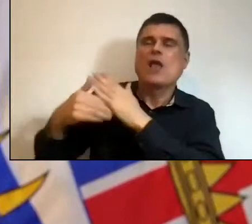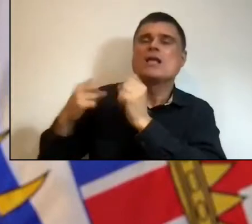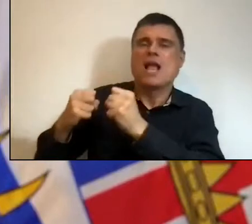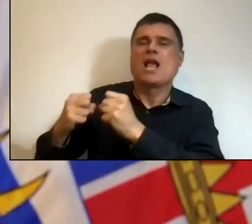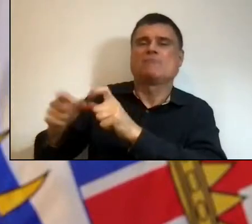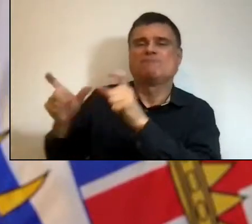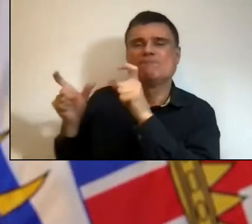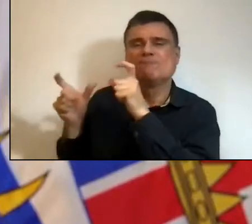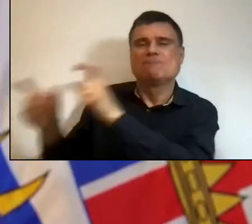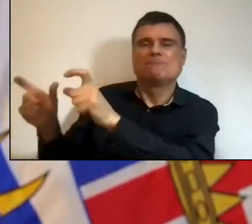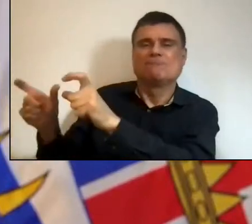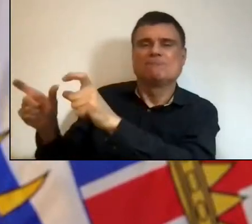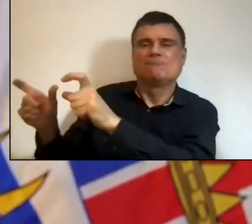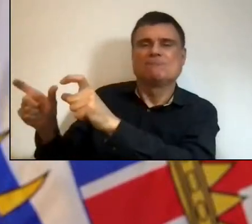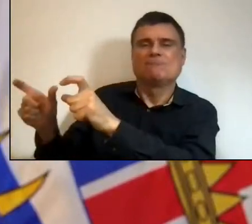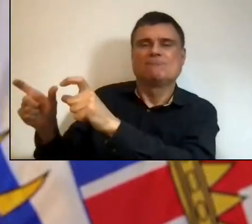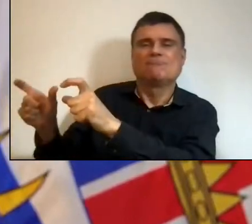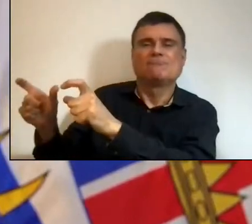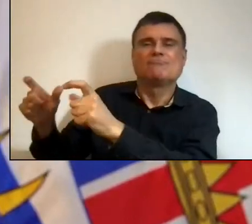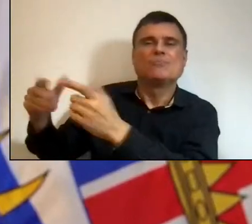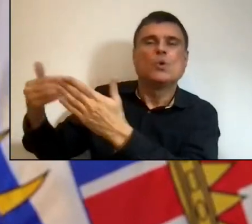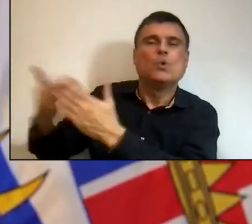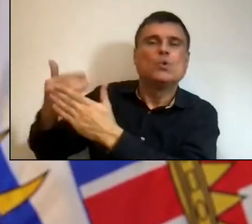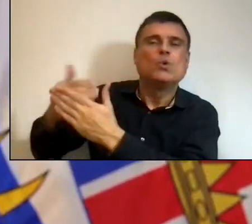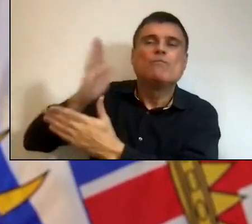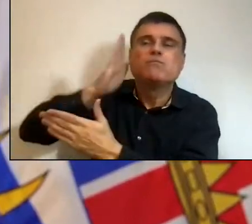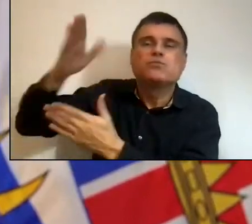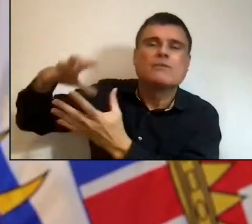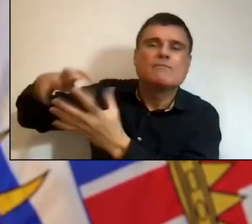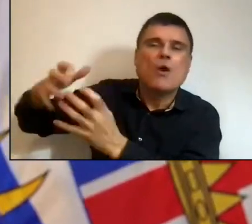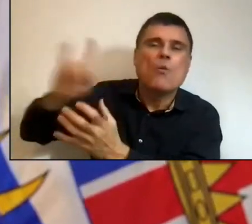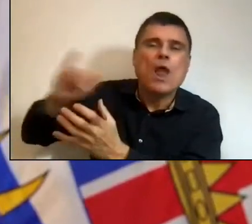Those are all things that I'm thinking about in the next year.